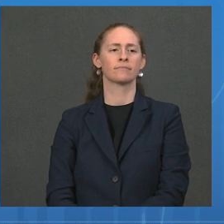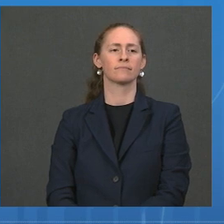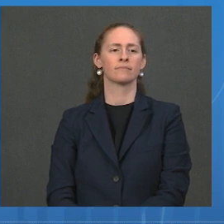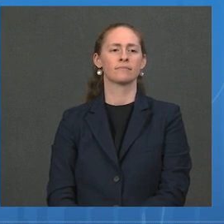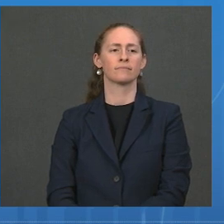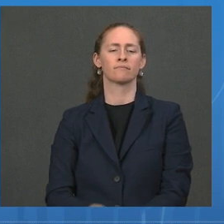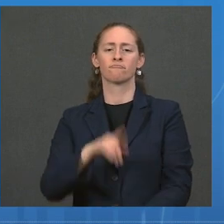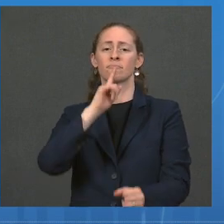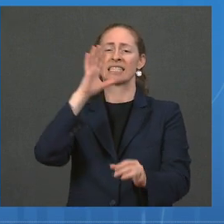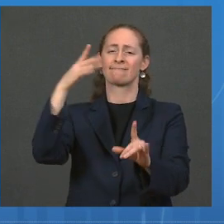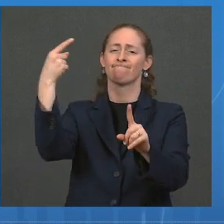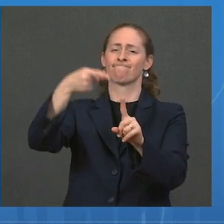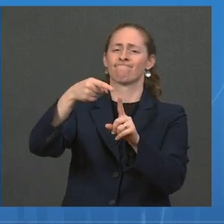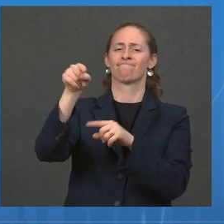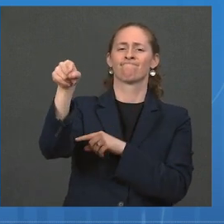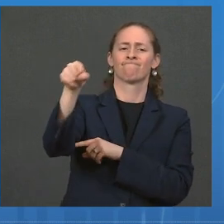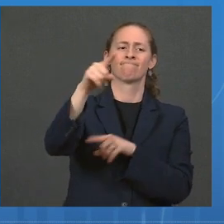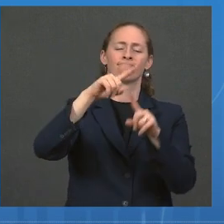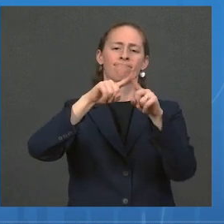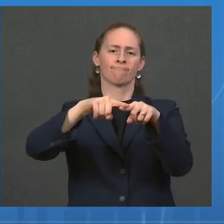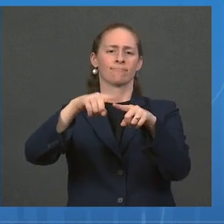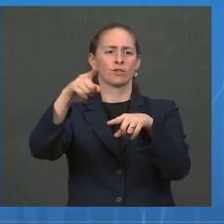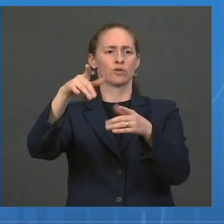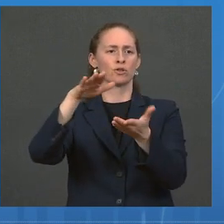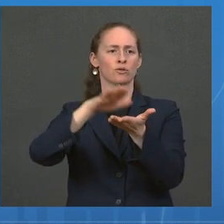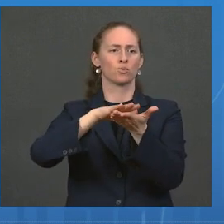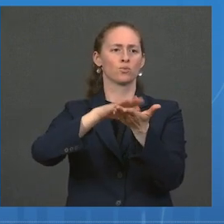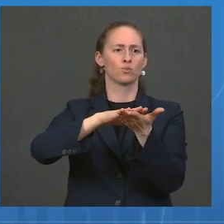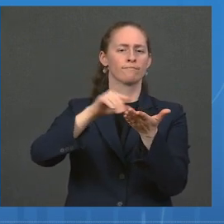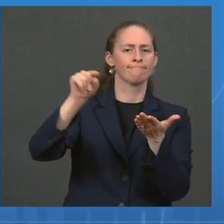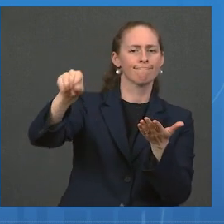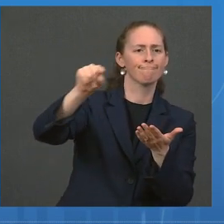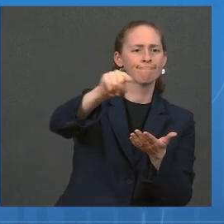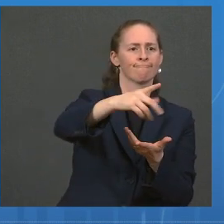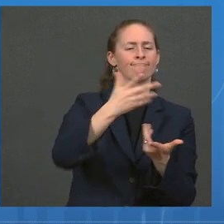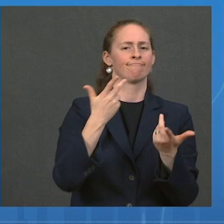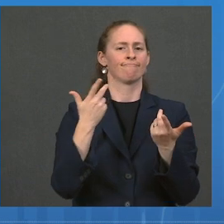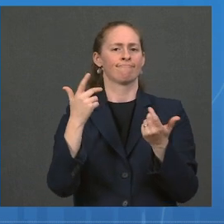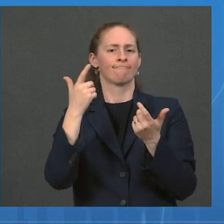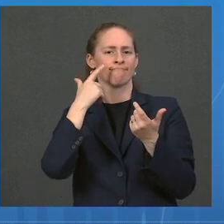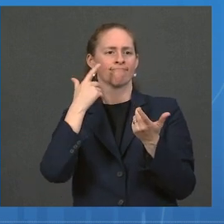And, you know, vaccinations and practicing, as Dr. Walensky said, proven health measures,